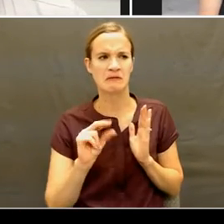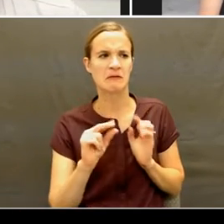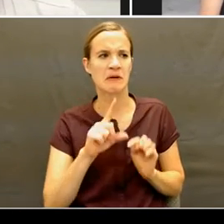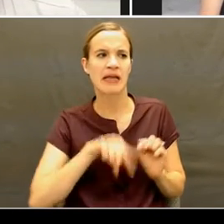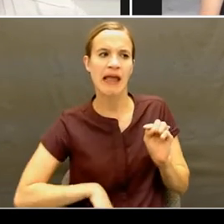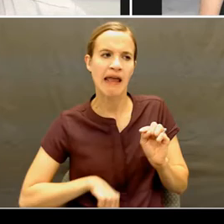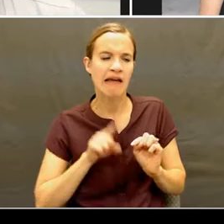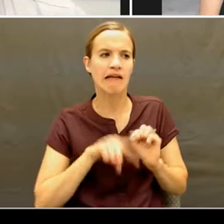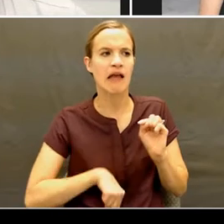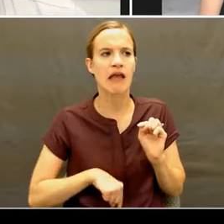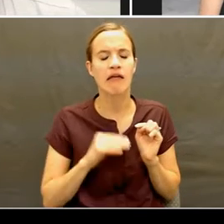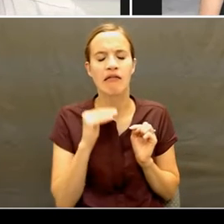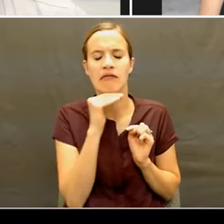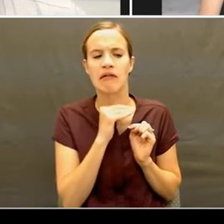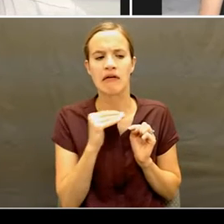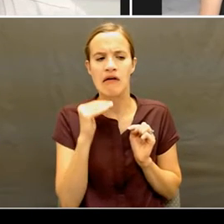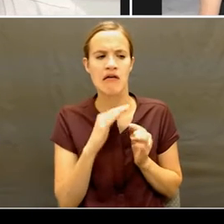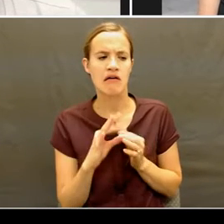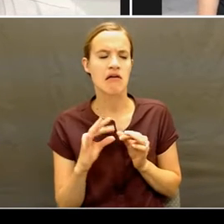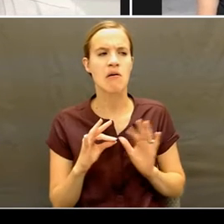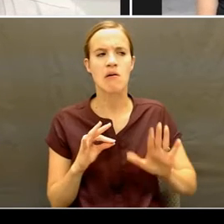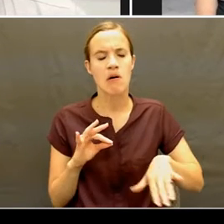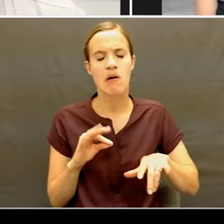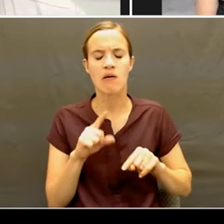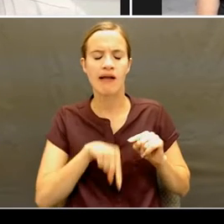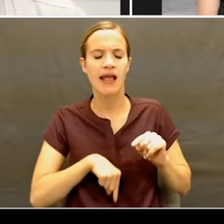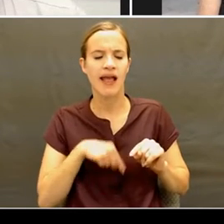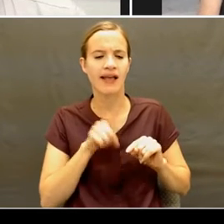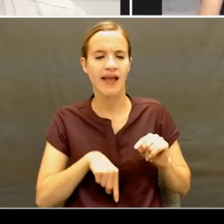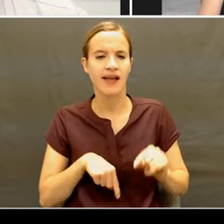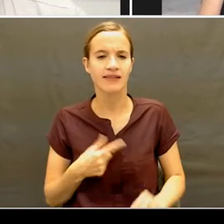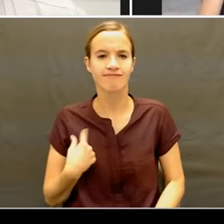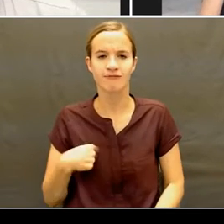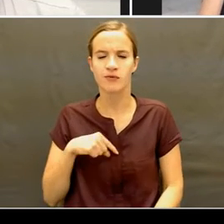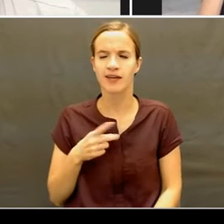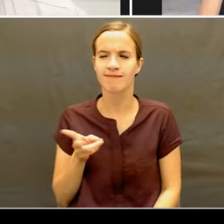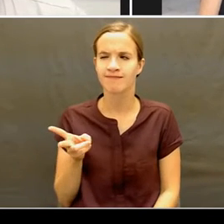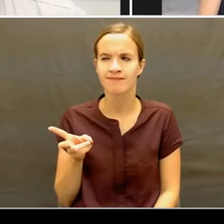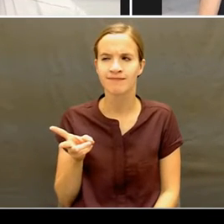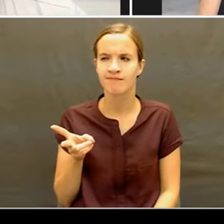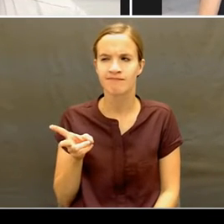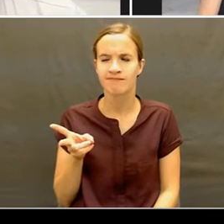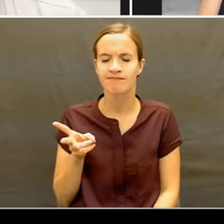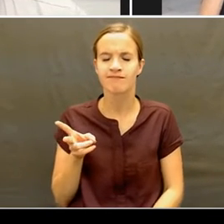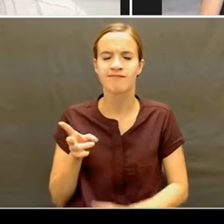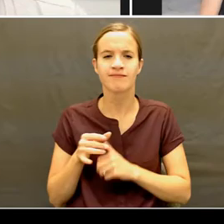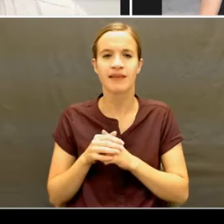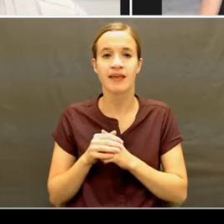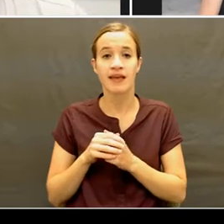they would kind of lie about it, you know they would you know. And when you buy a bus, you're